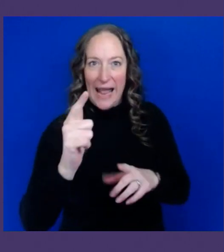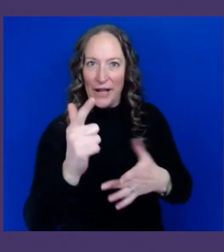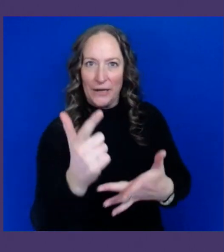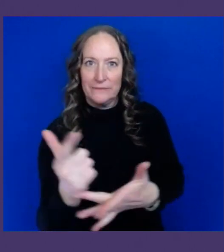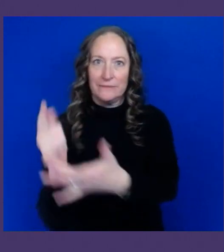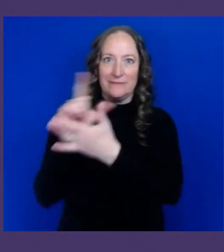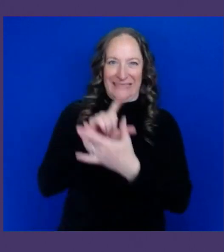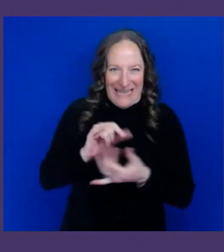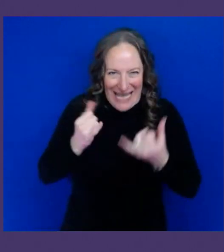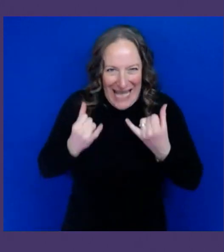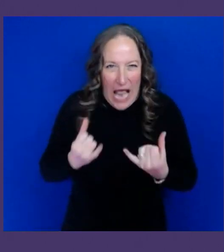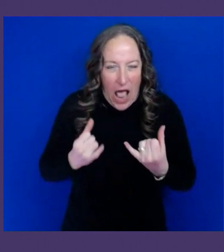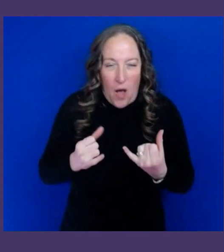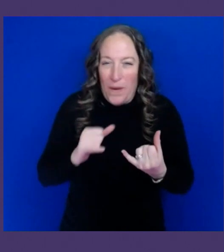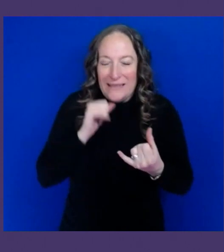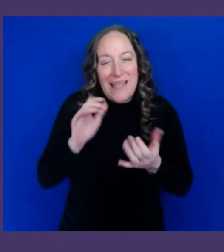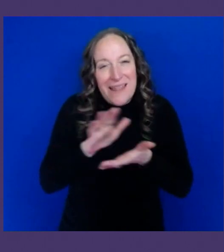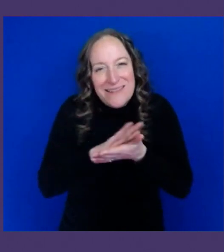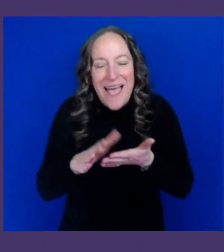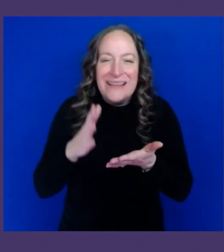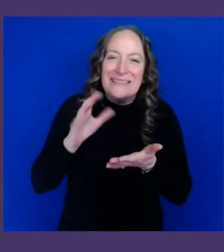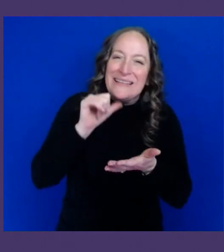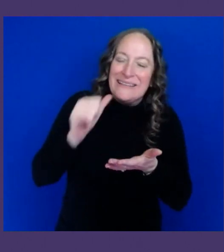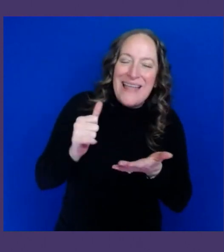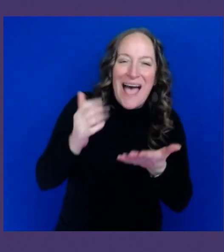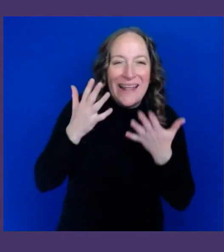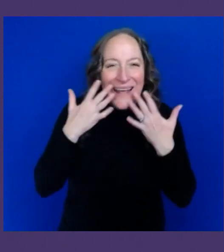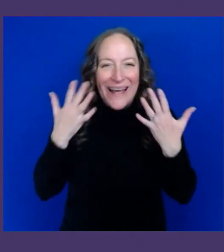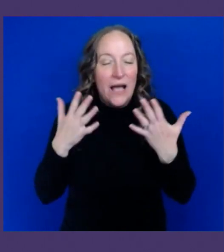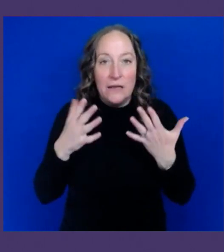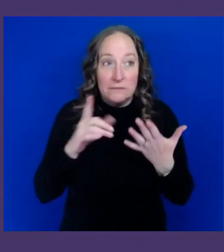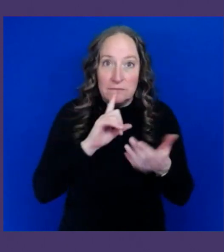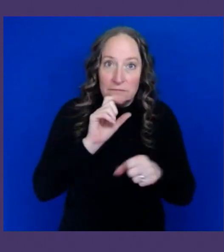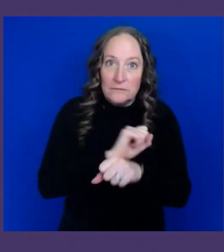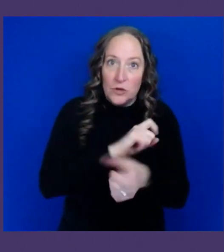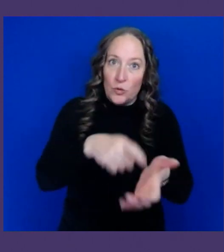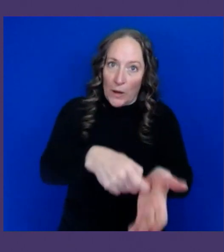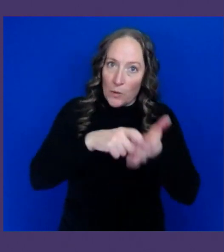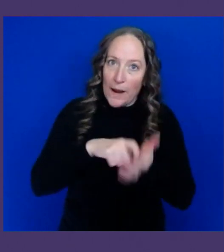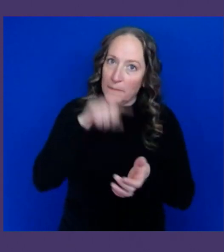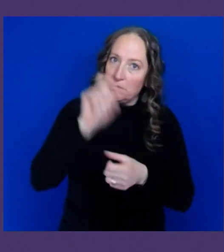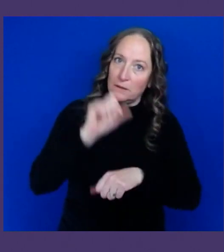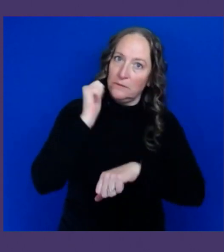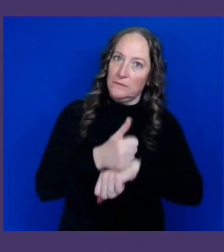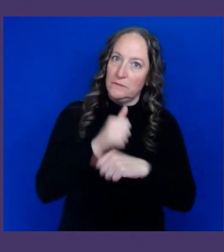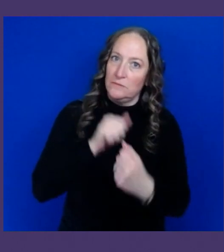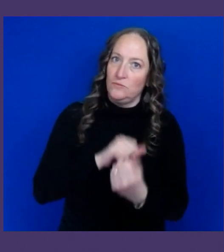It's actually a requirement. It's just the way it has to be done. It's not optional.